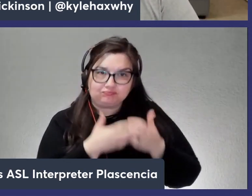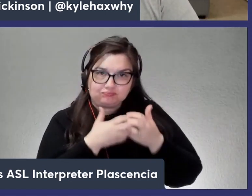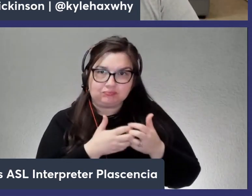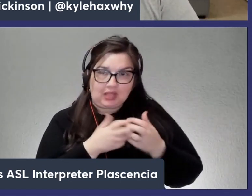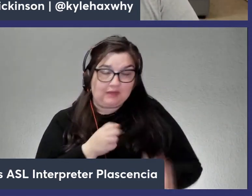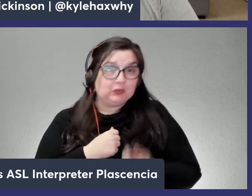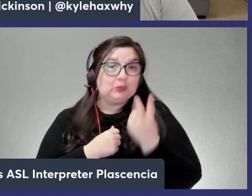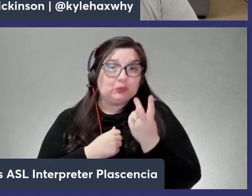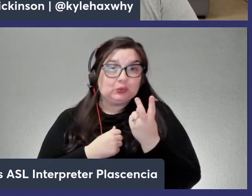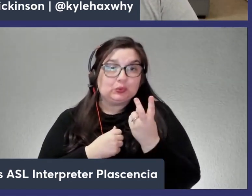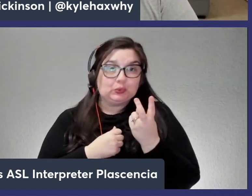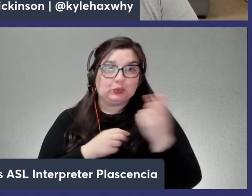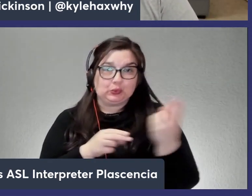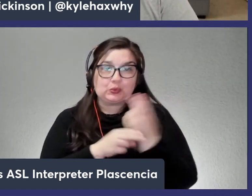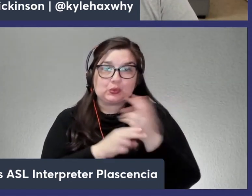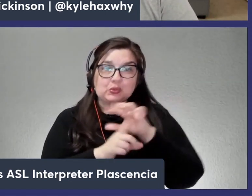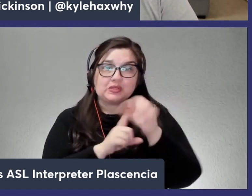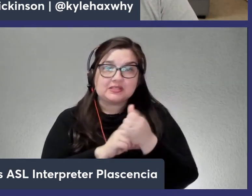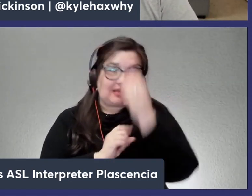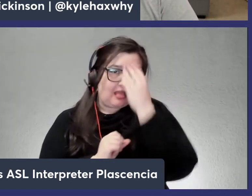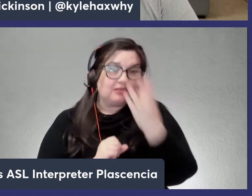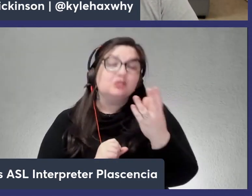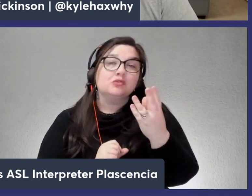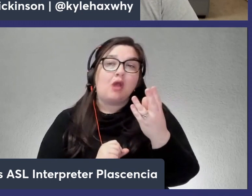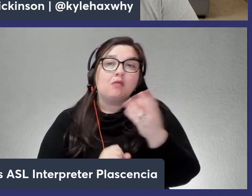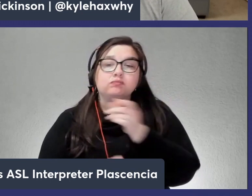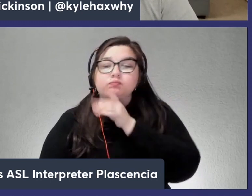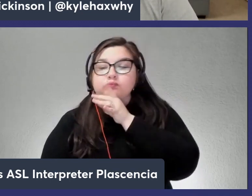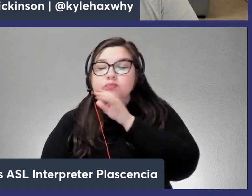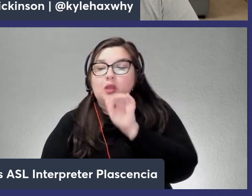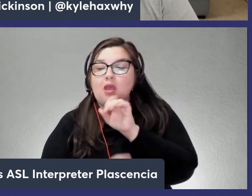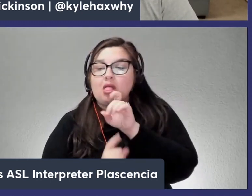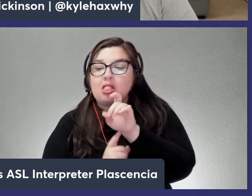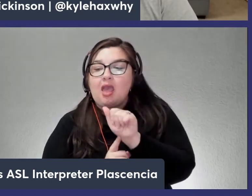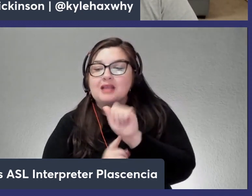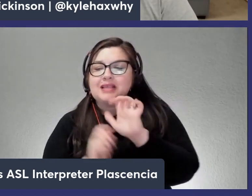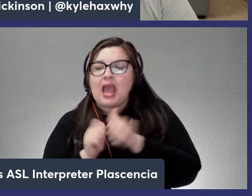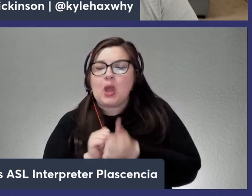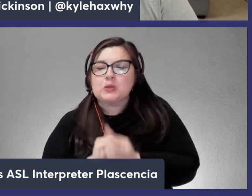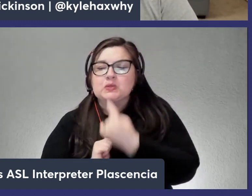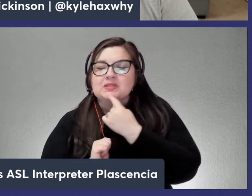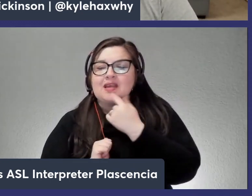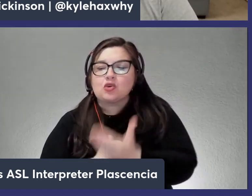So if you go to Alexa and say, Alexa, how to say good morning in French, in the backend,